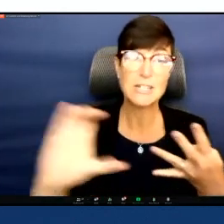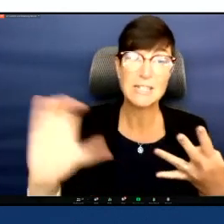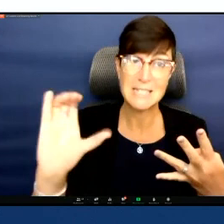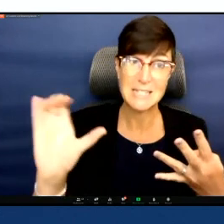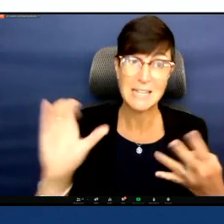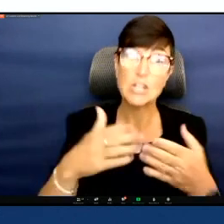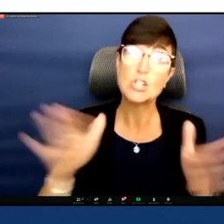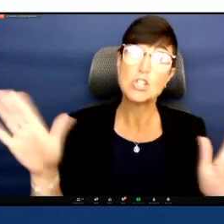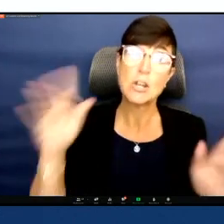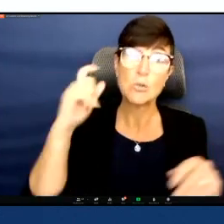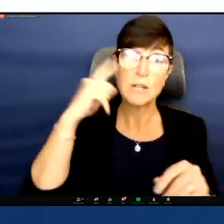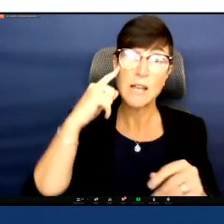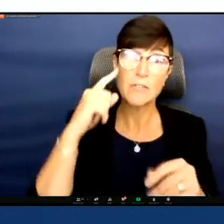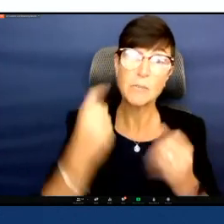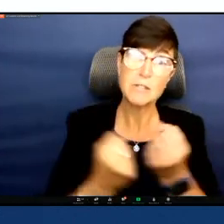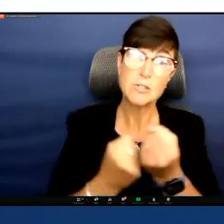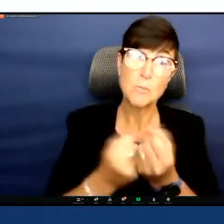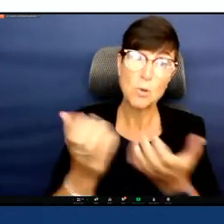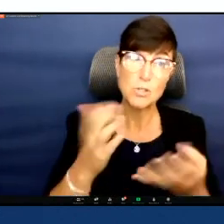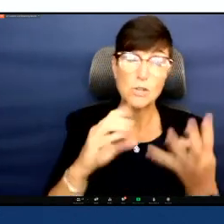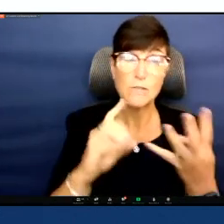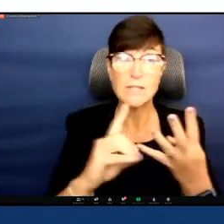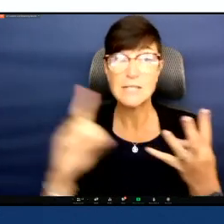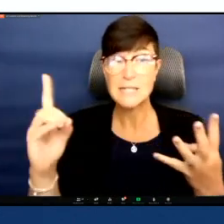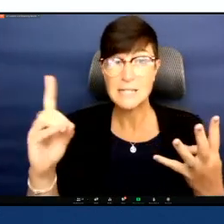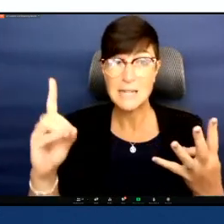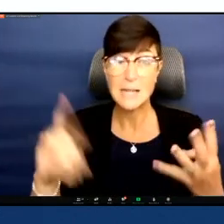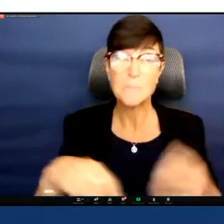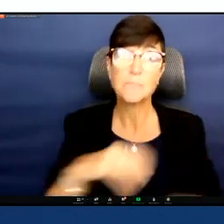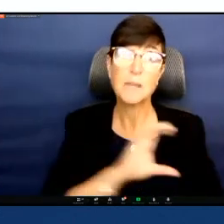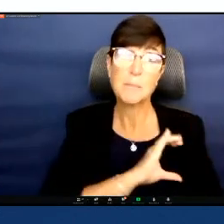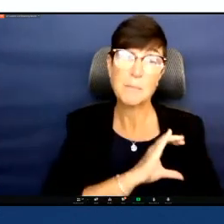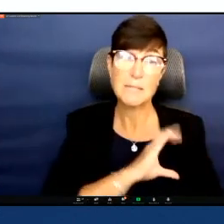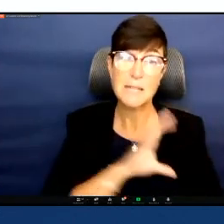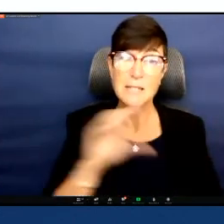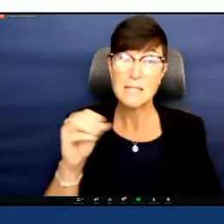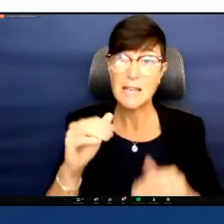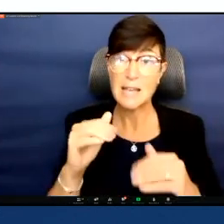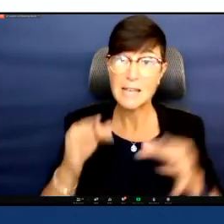Or public safety and justice. Polling is now open.